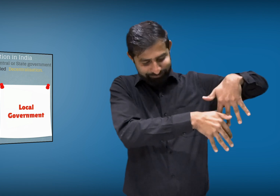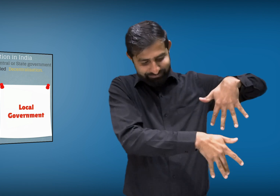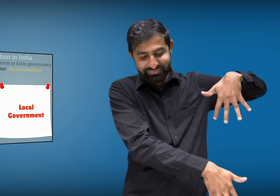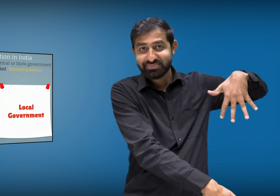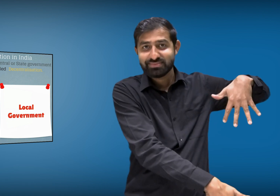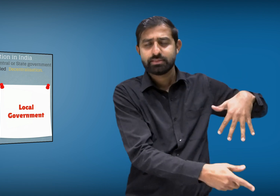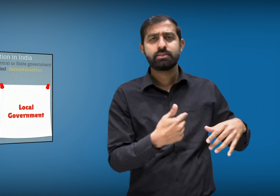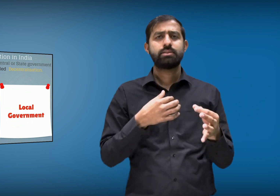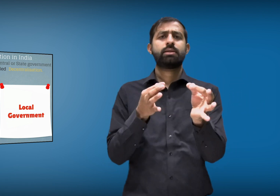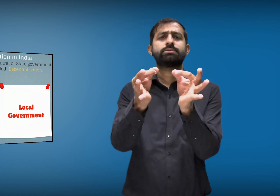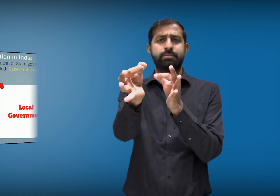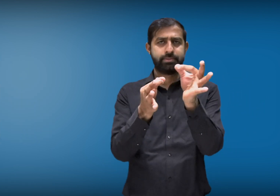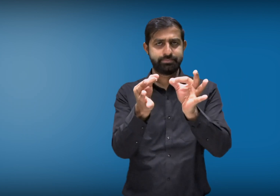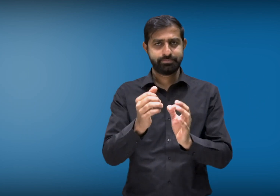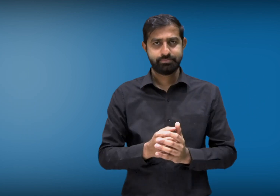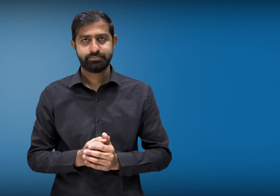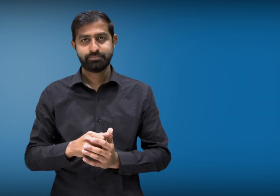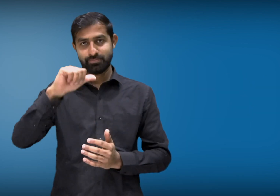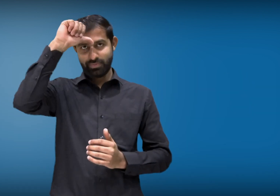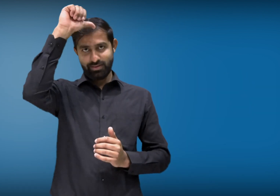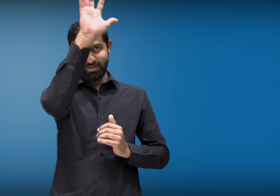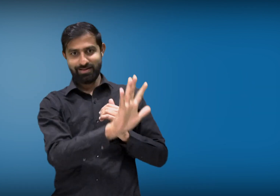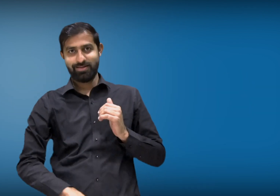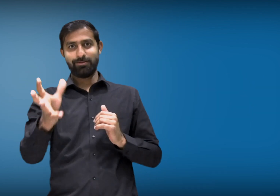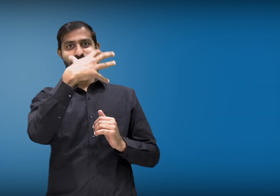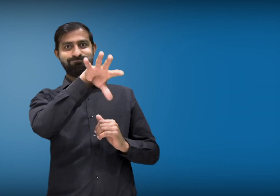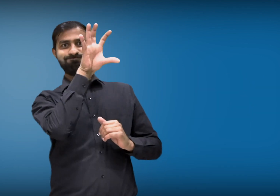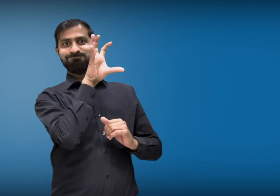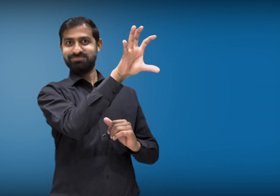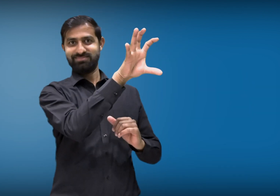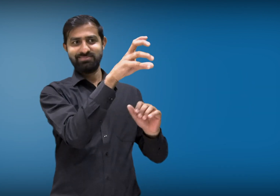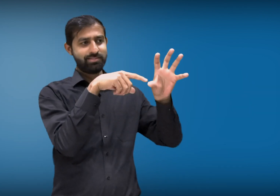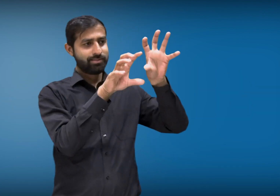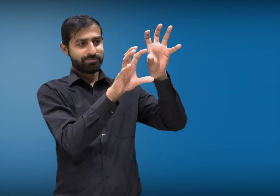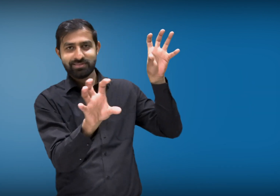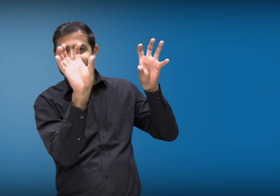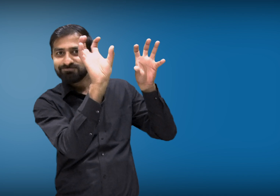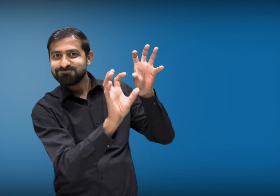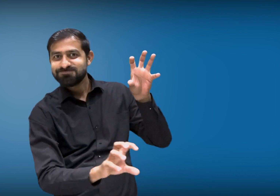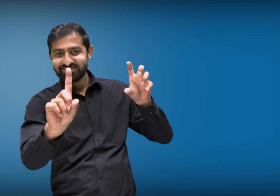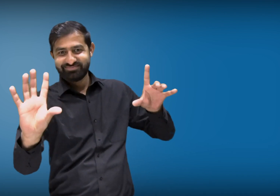Decentralization. Let me explain - under federalism we have the Central